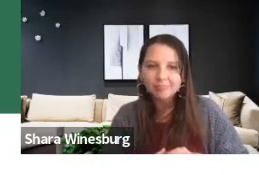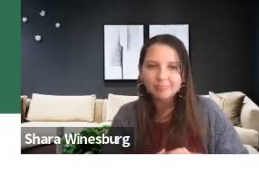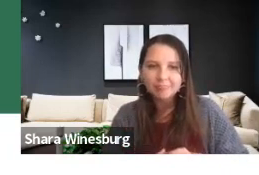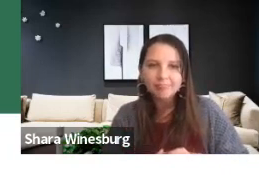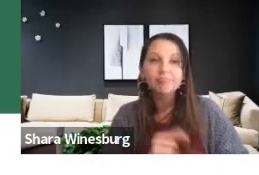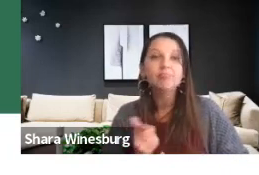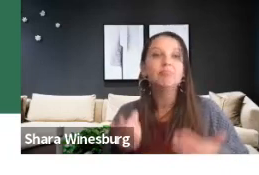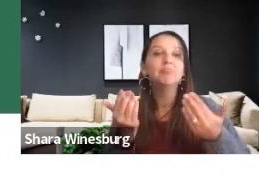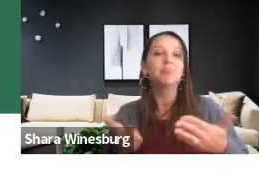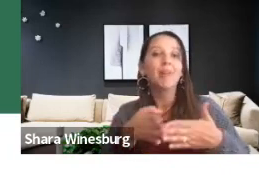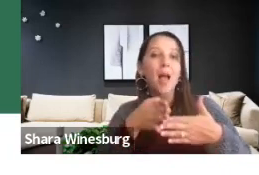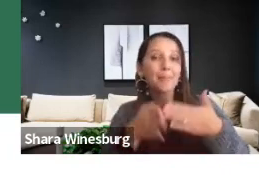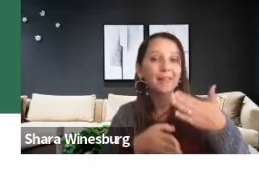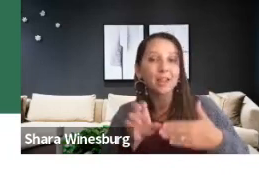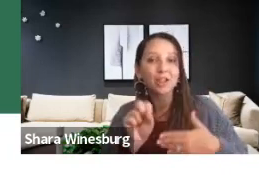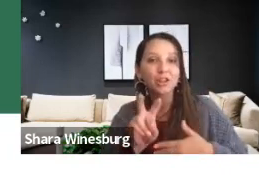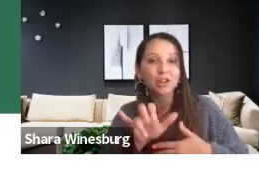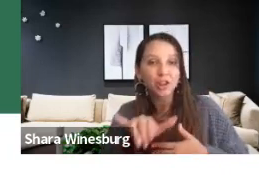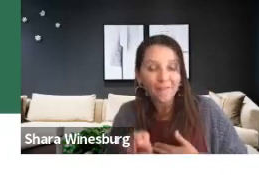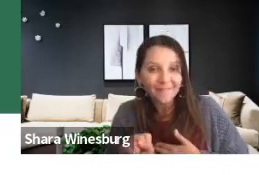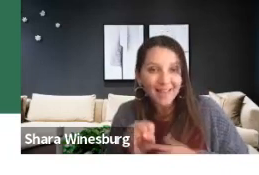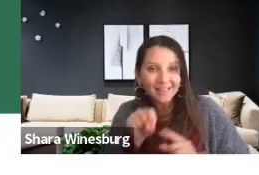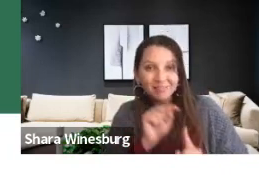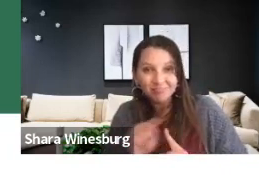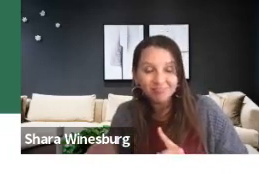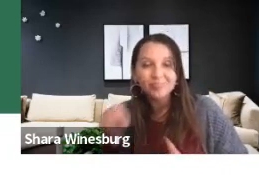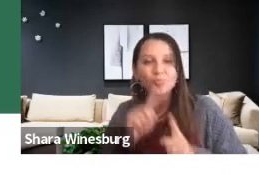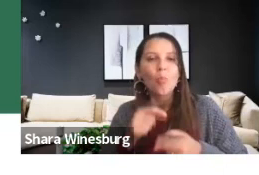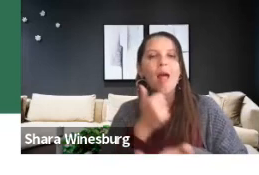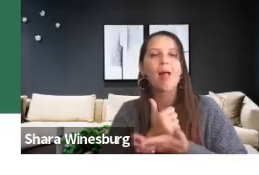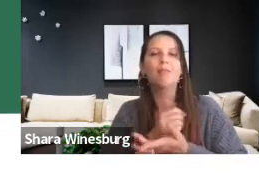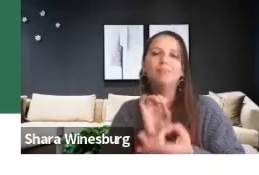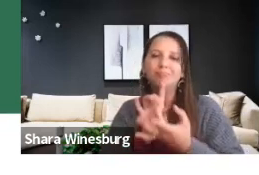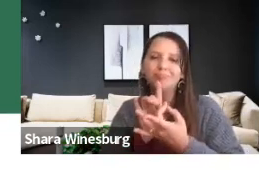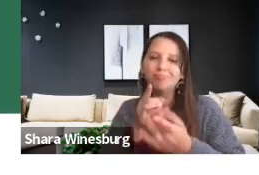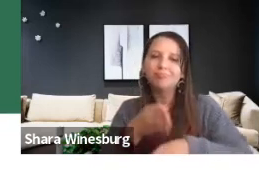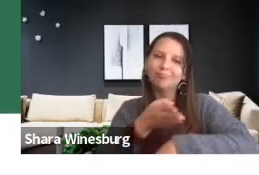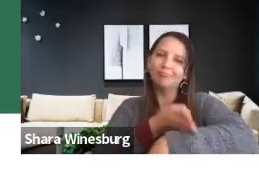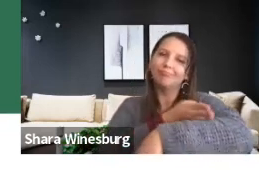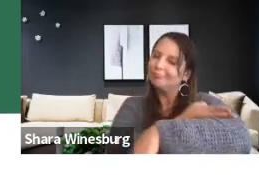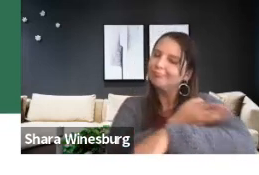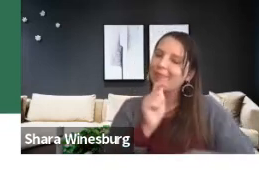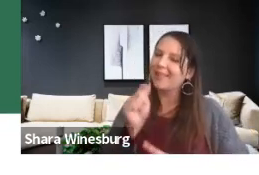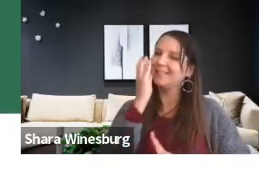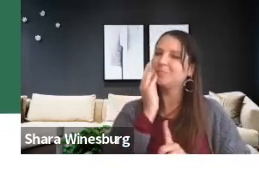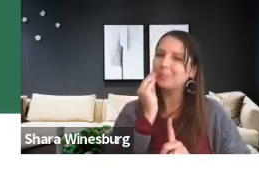sessions and complete